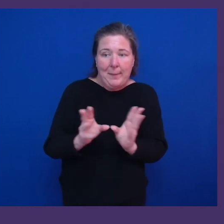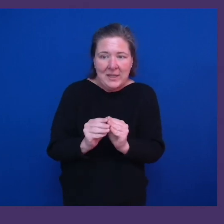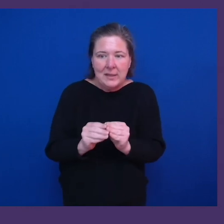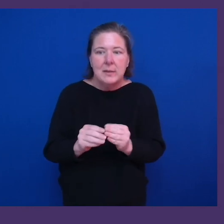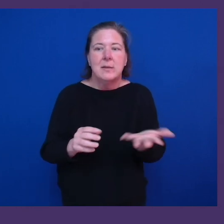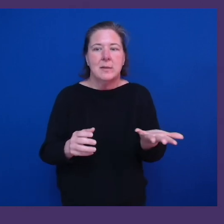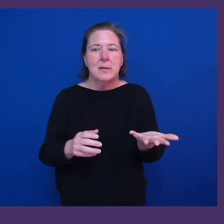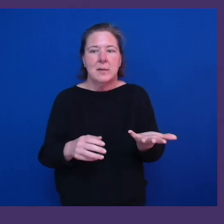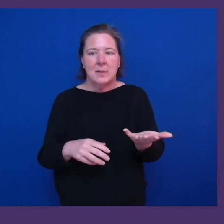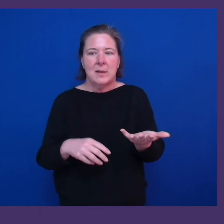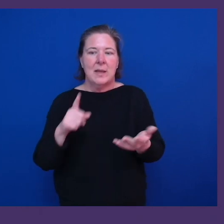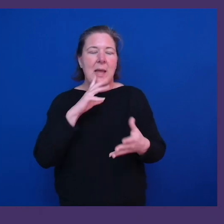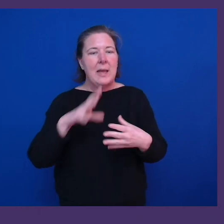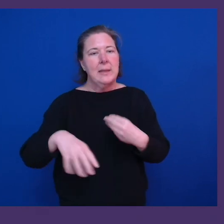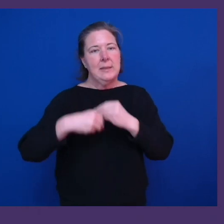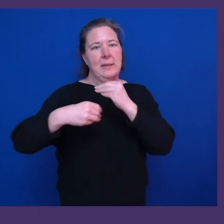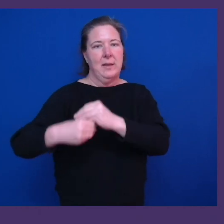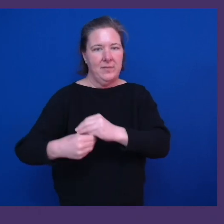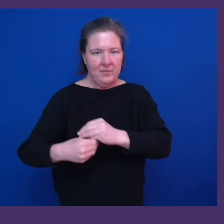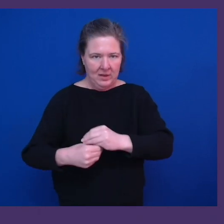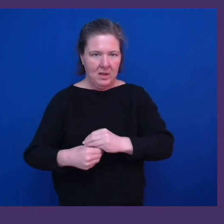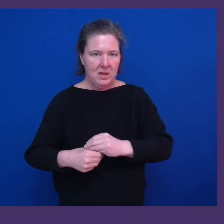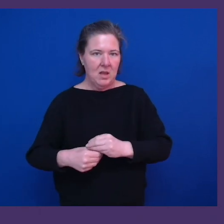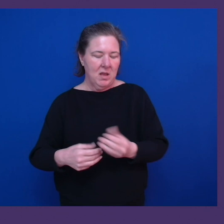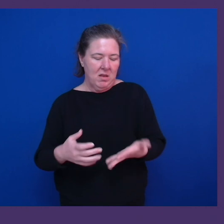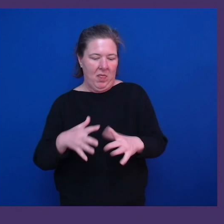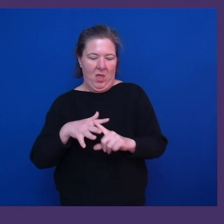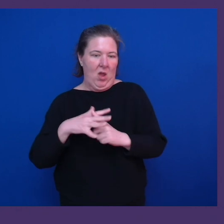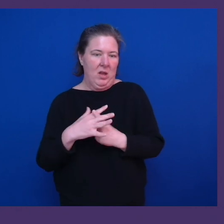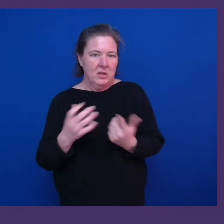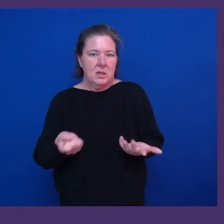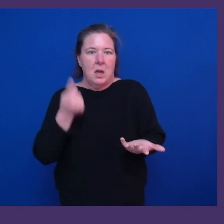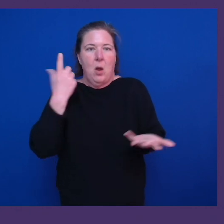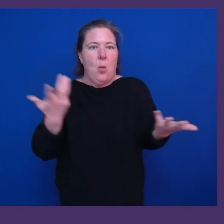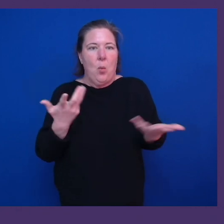to understand what advice would be most relevant to me.